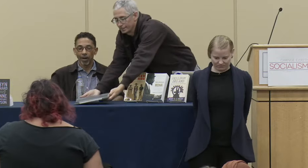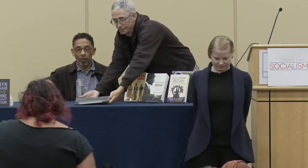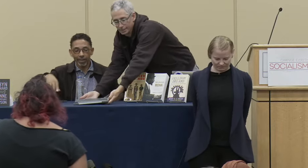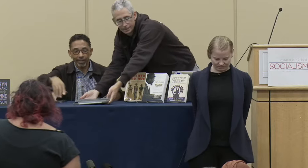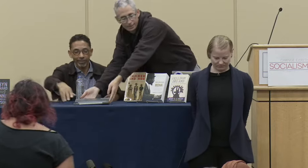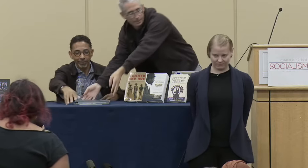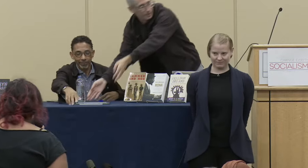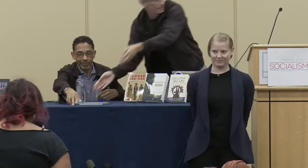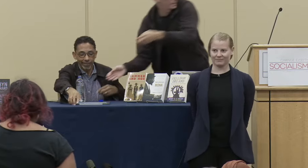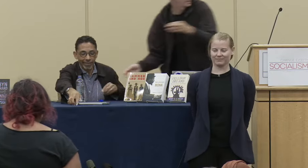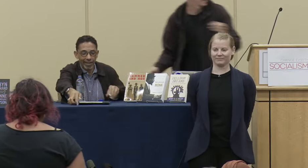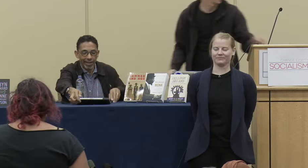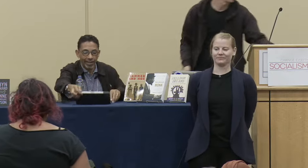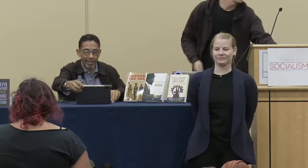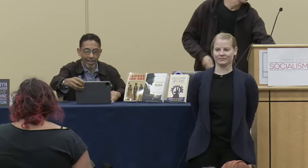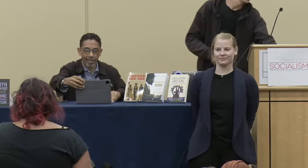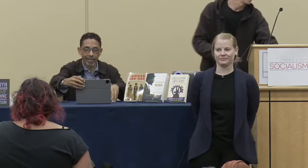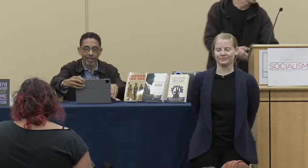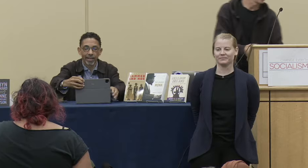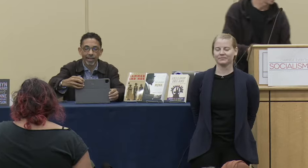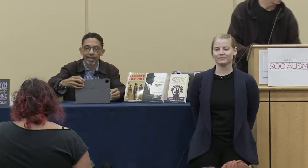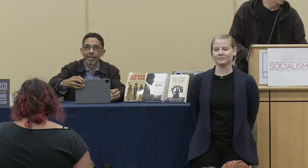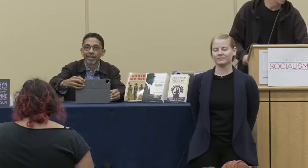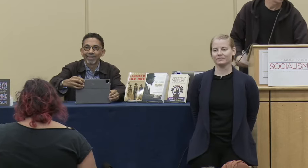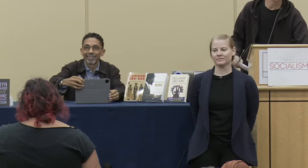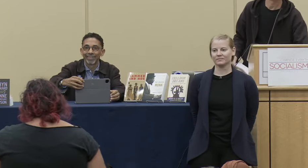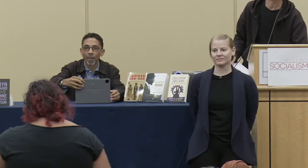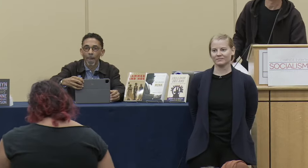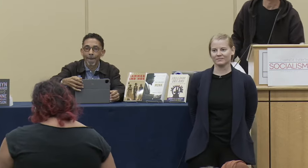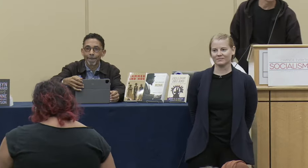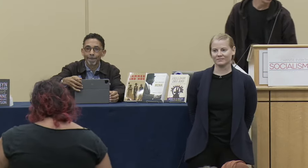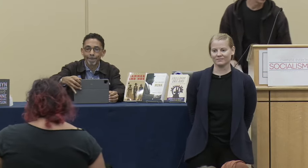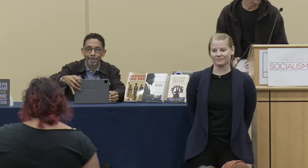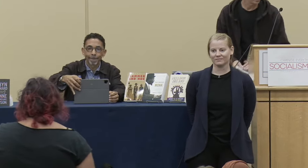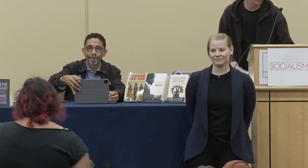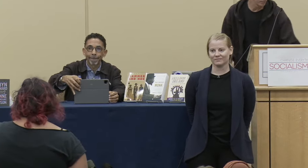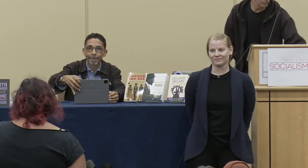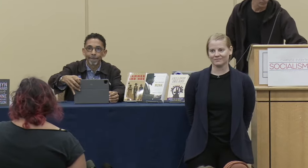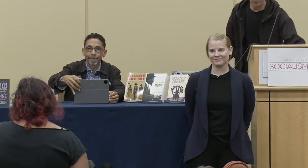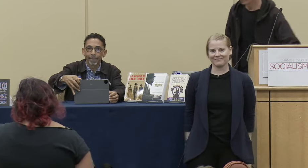way everyone can hear what you have to say, comrades. ss.